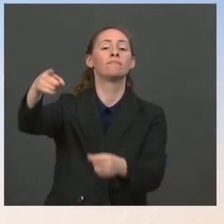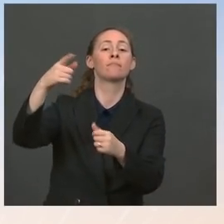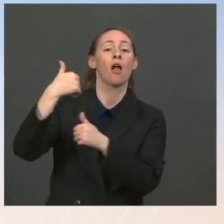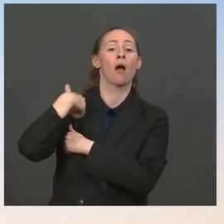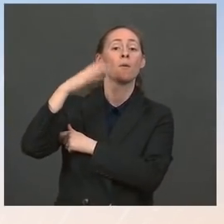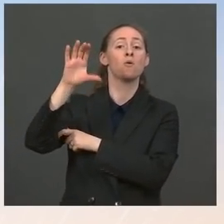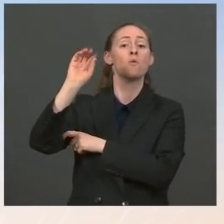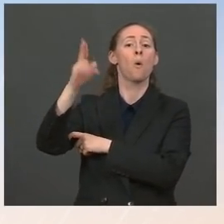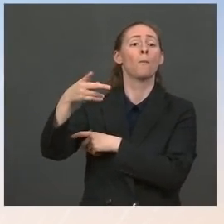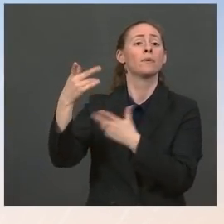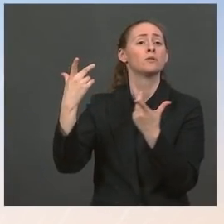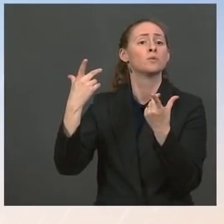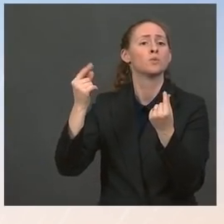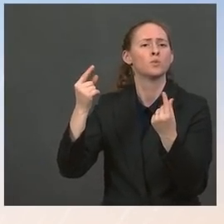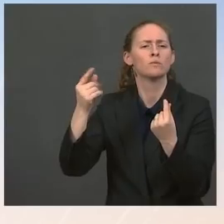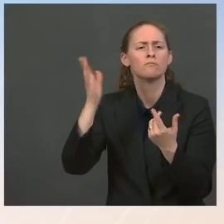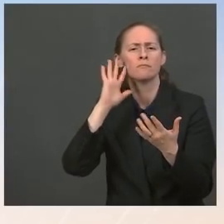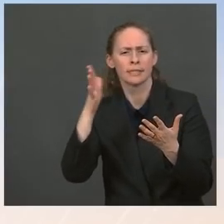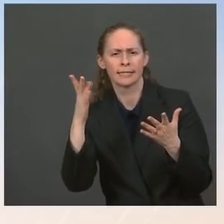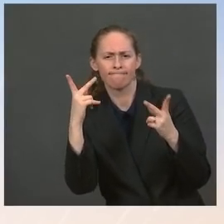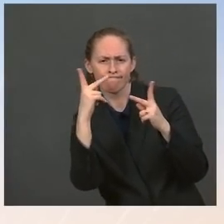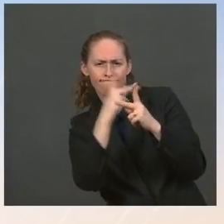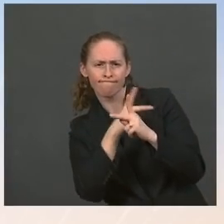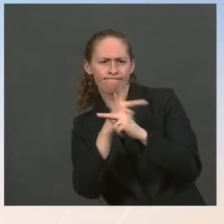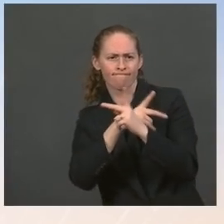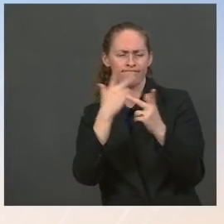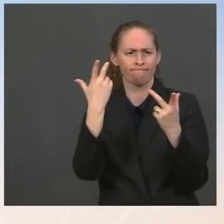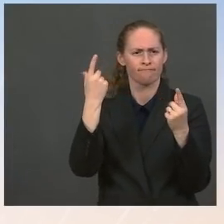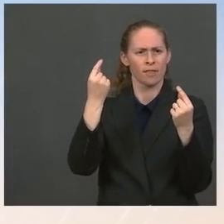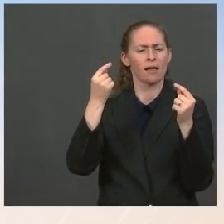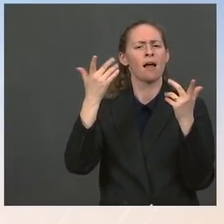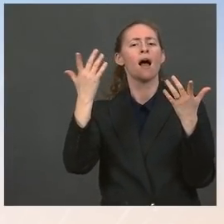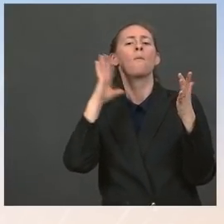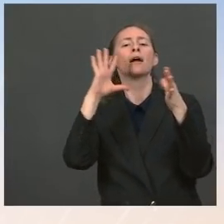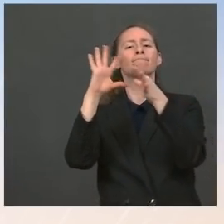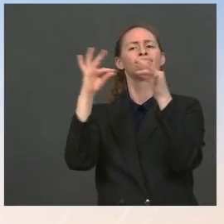and the construction of that replacement line. The Press: Right. Ms. Jean-Pierre: So that is at issue here.